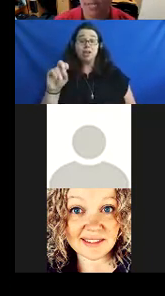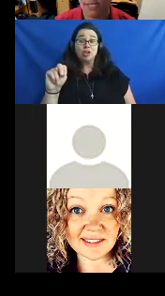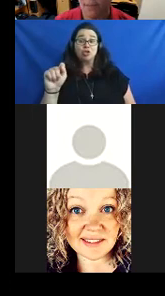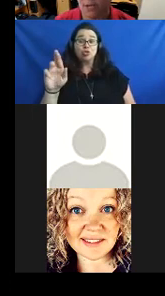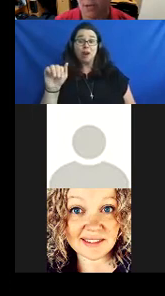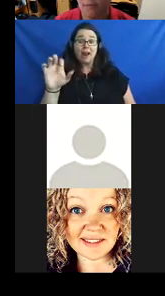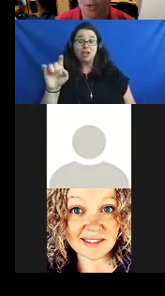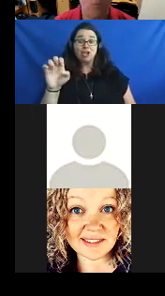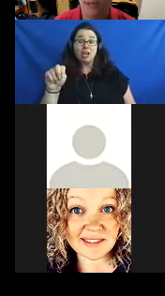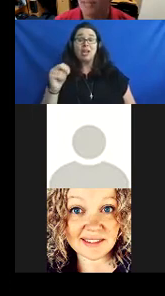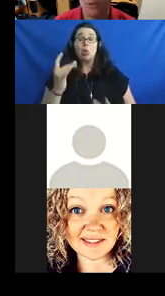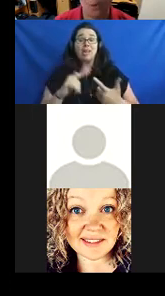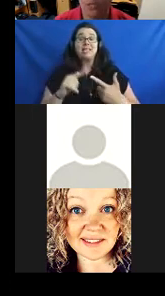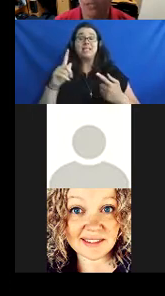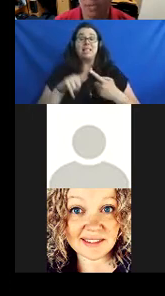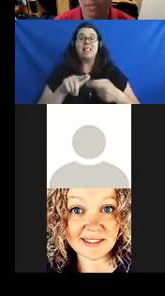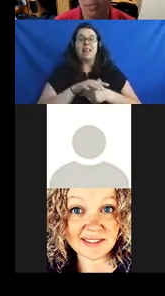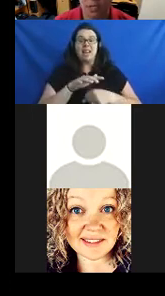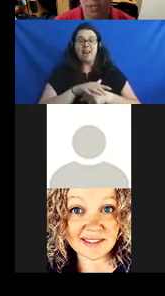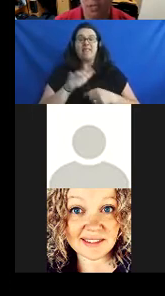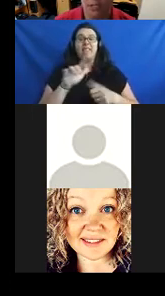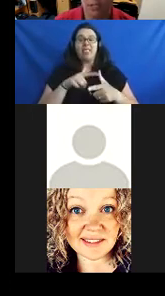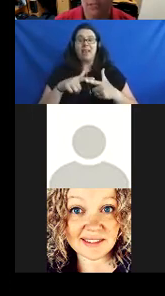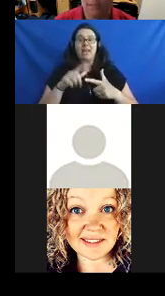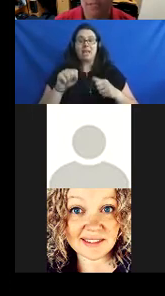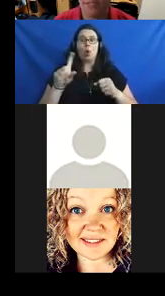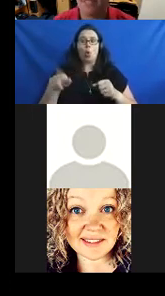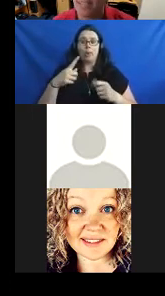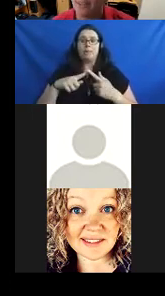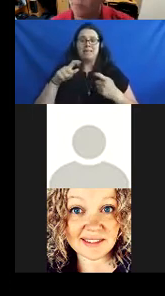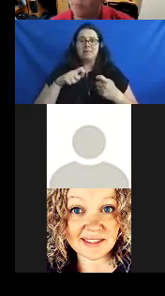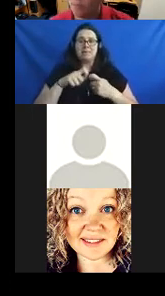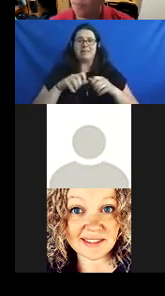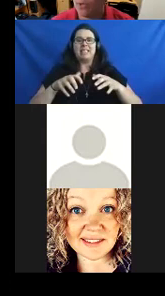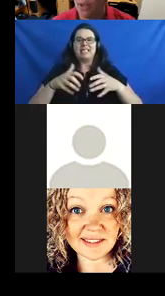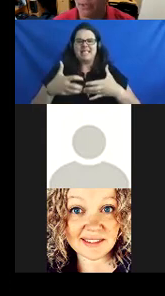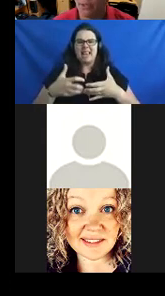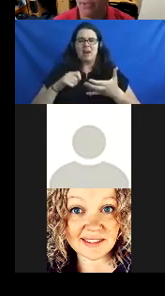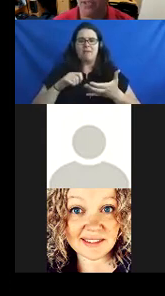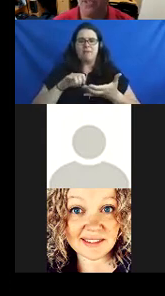CAN ONLY BE A SPECIFIC SET OF BRAILLE CHARACTERS.